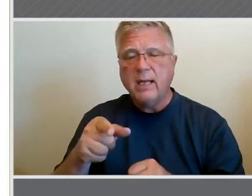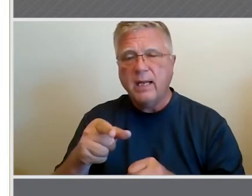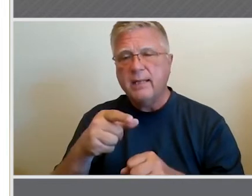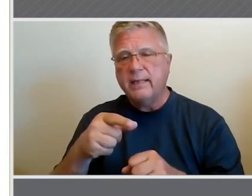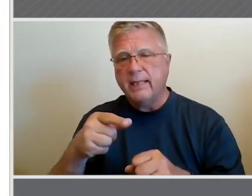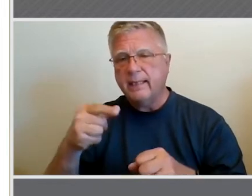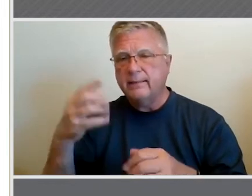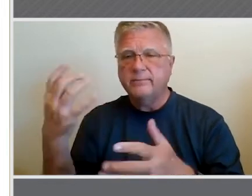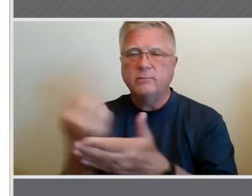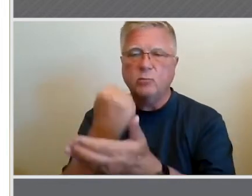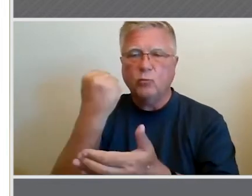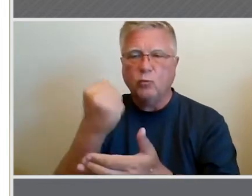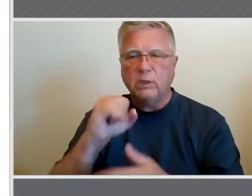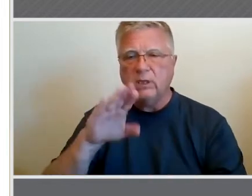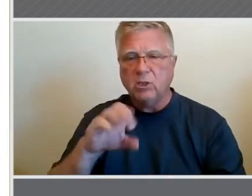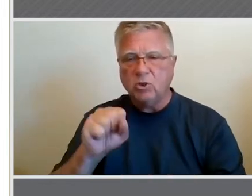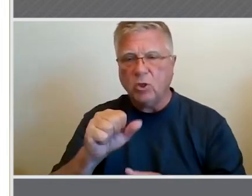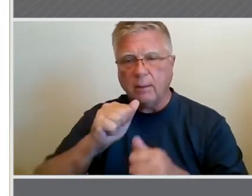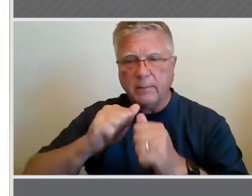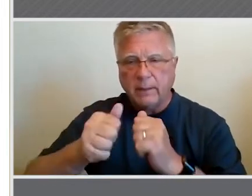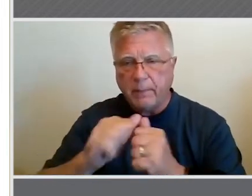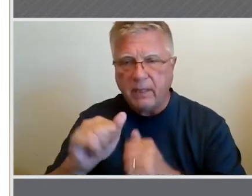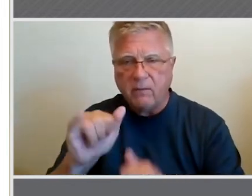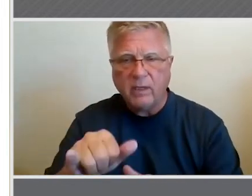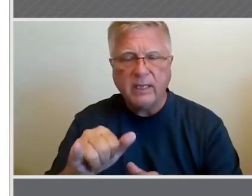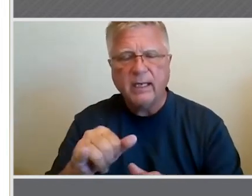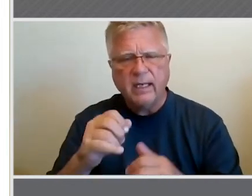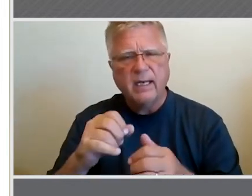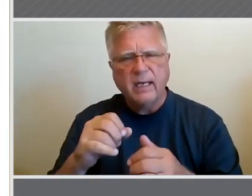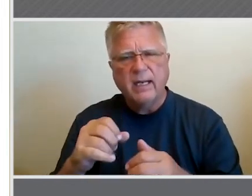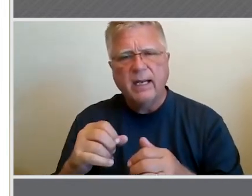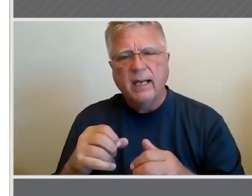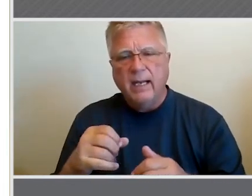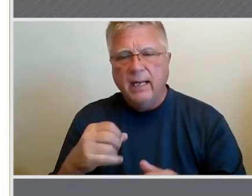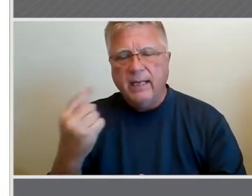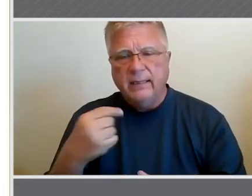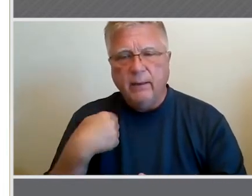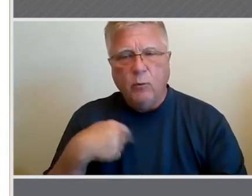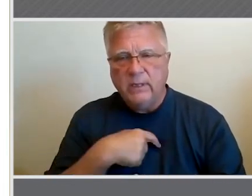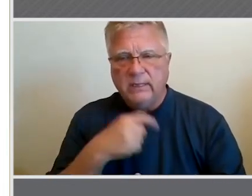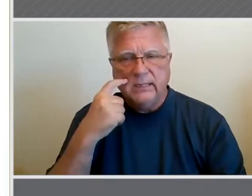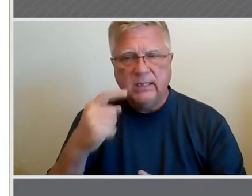creating so it's a it's a program in a capacity that we're just built out in launching examples